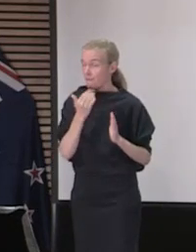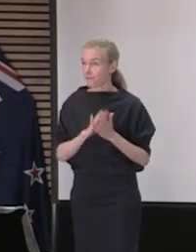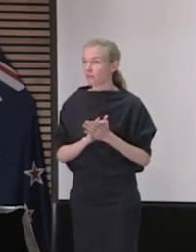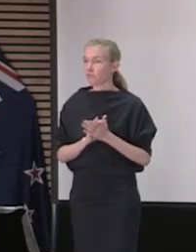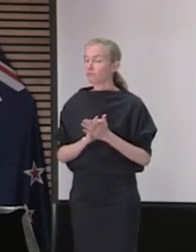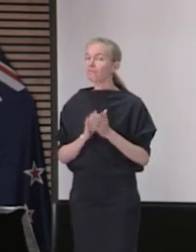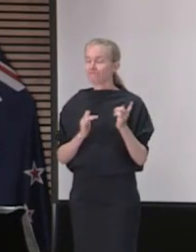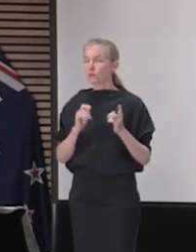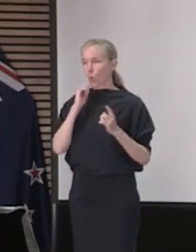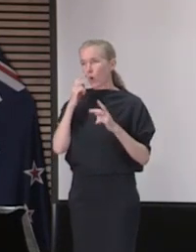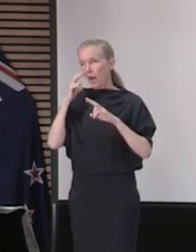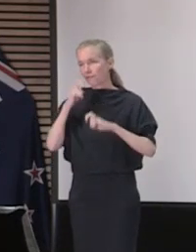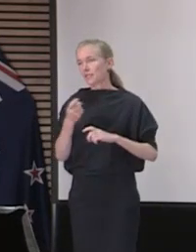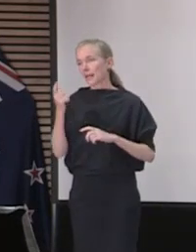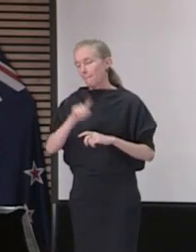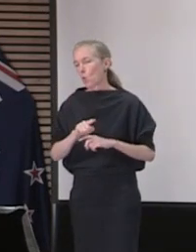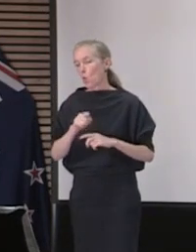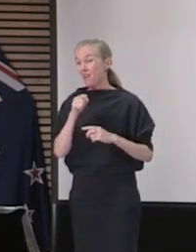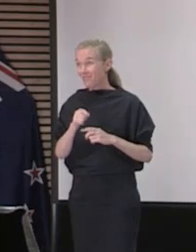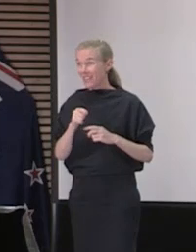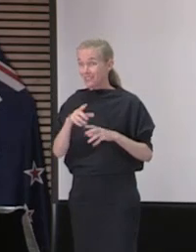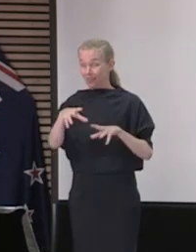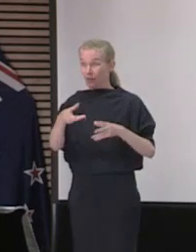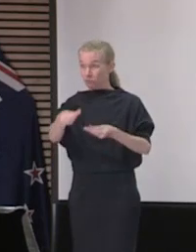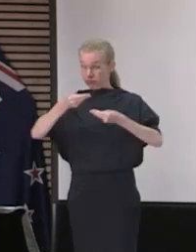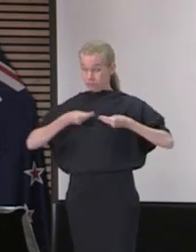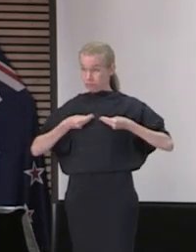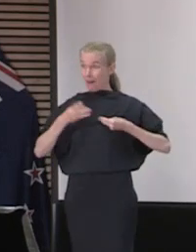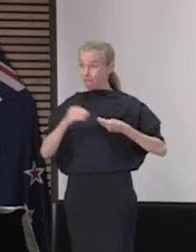Can you saydefinitely when the electionwill be? Sorry? Can you saydefinitely when the electionwill be?